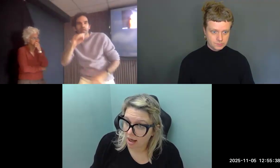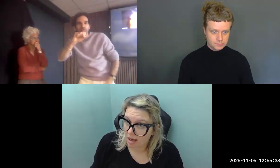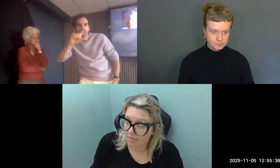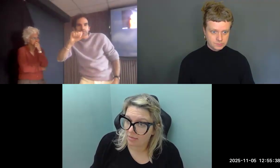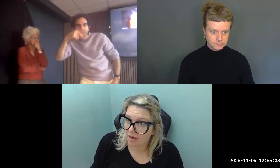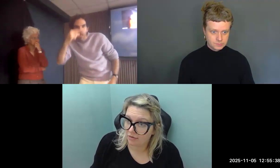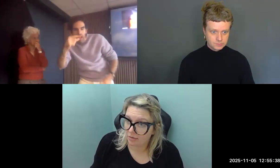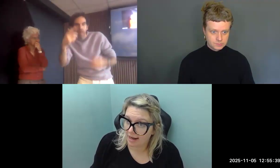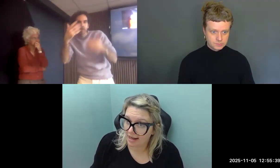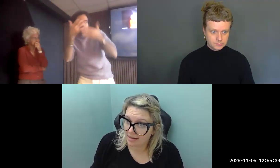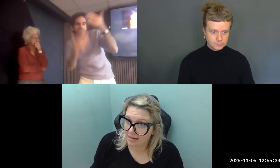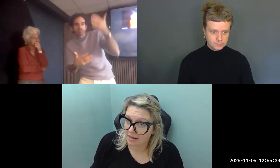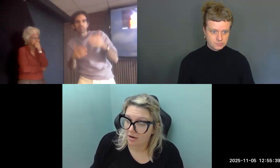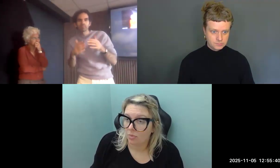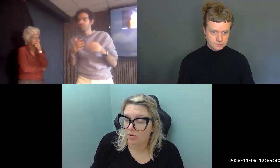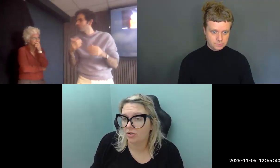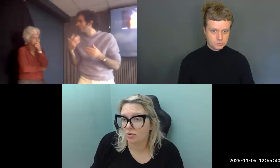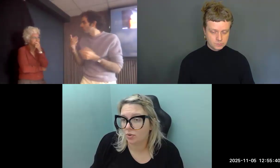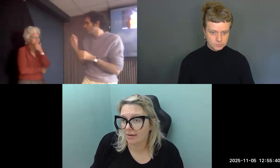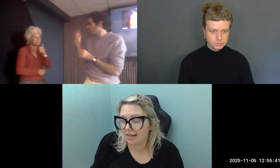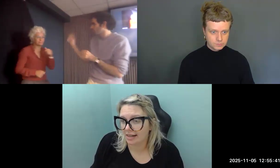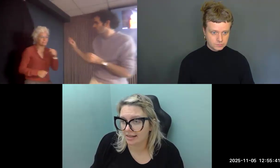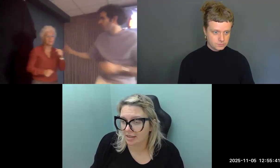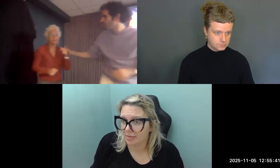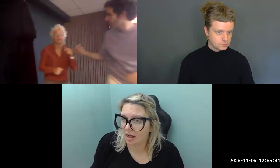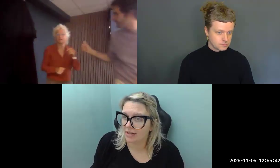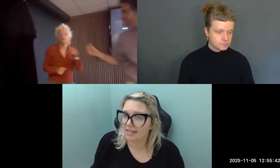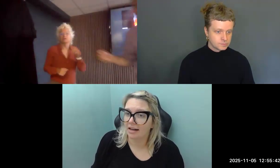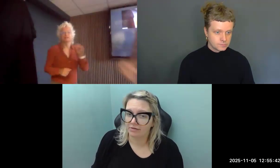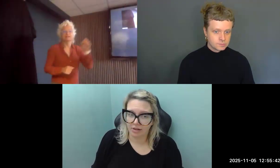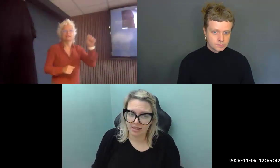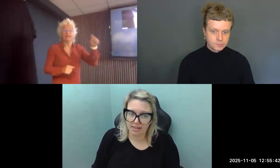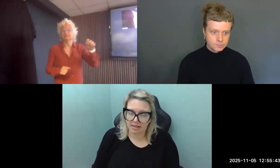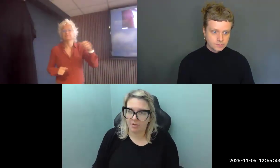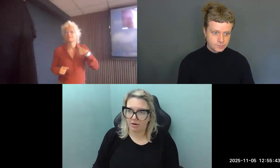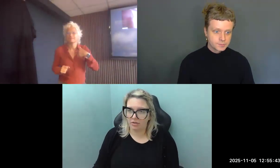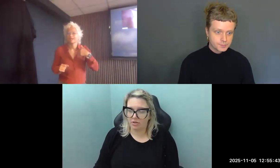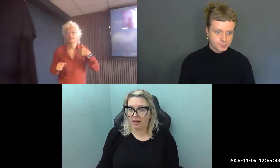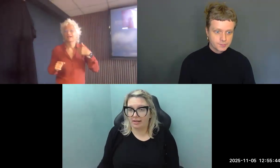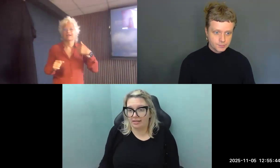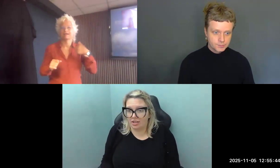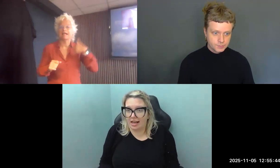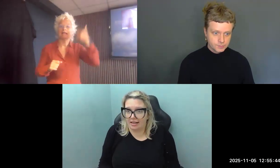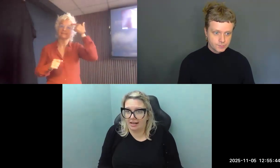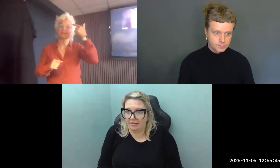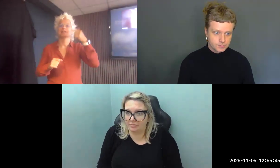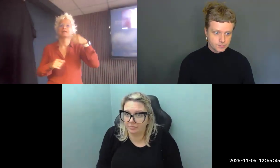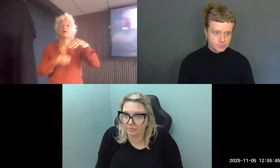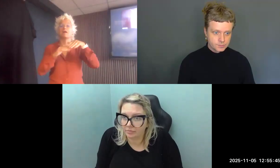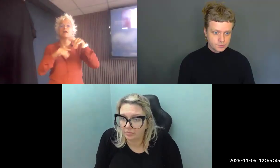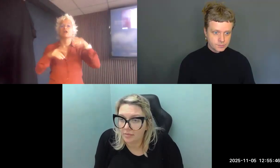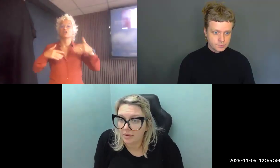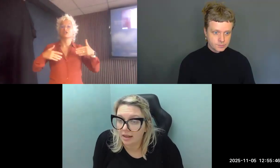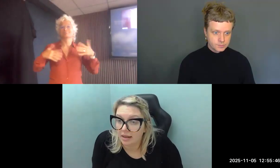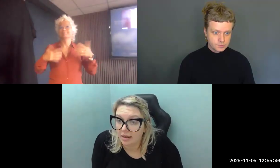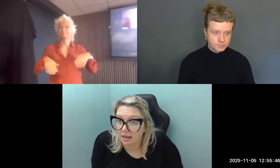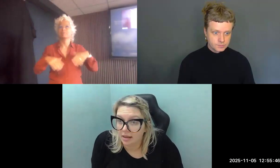from IS? but I know you talked about slang signs but are these high frequency signs borrowed as well, such as CAN and HAVE?